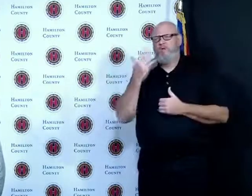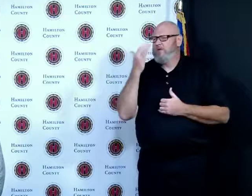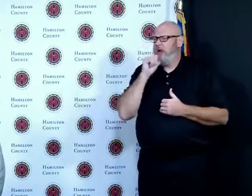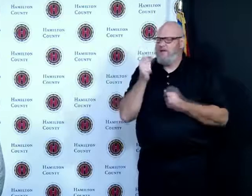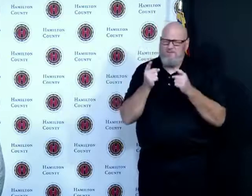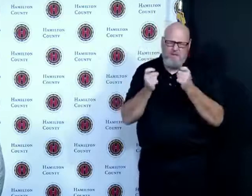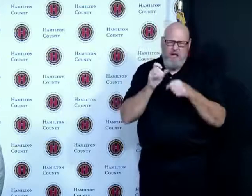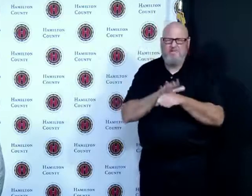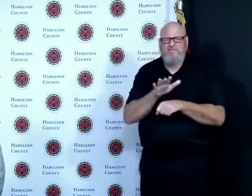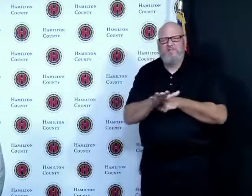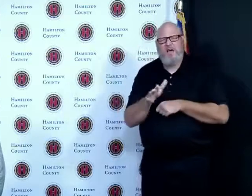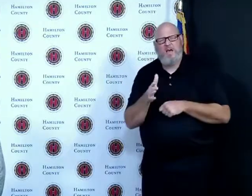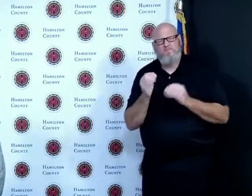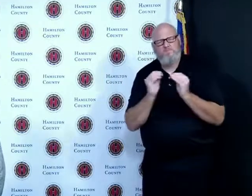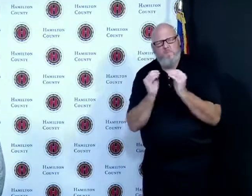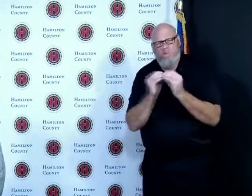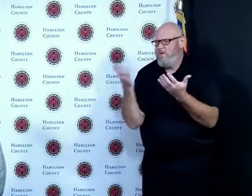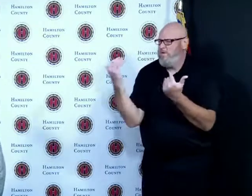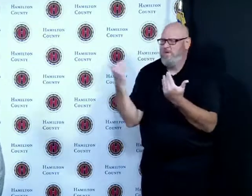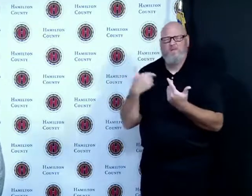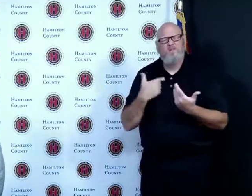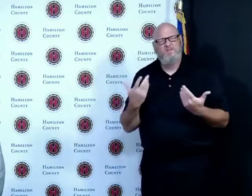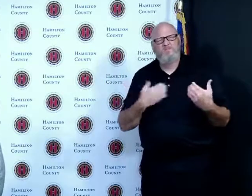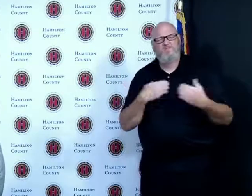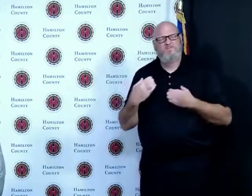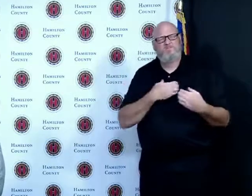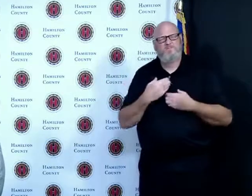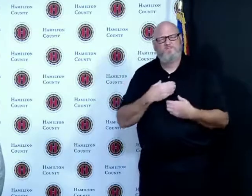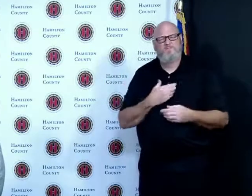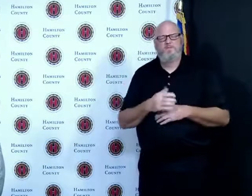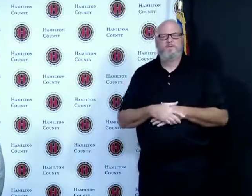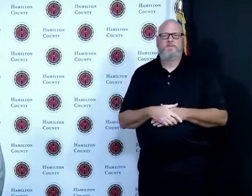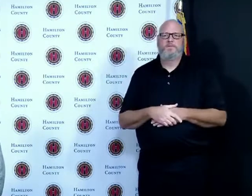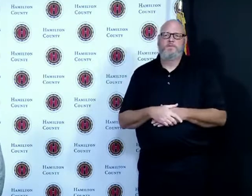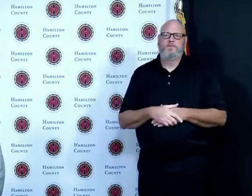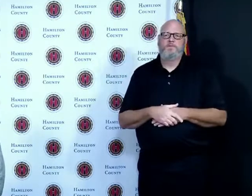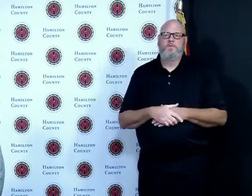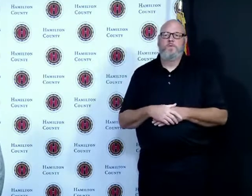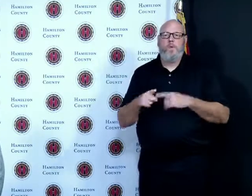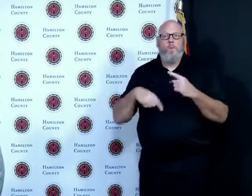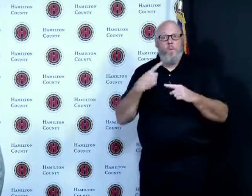rapidly but I do know that we've built systems that will enable people to get information yes